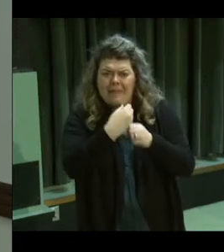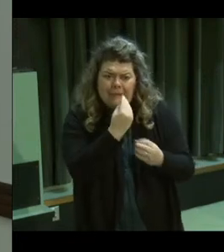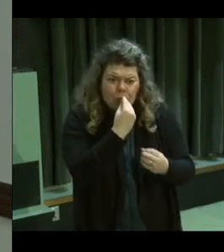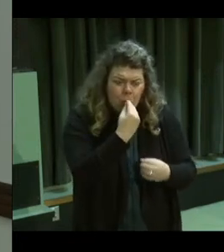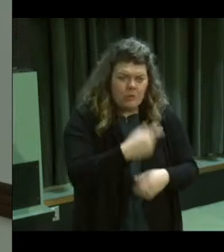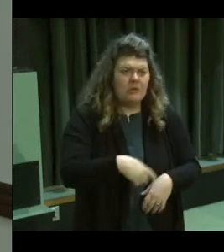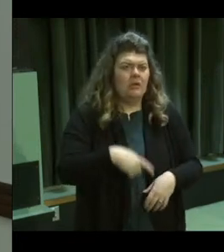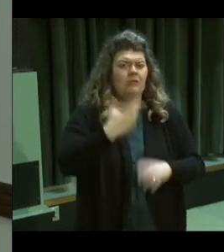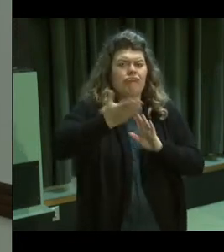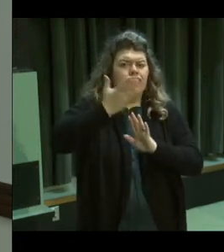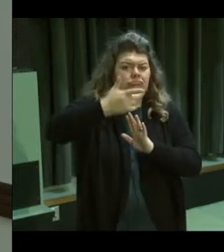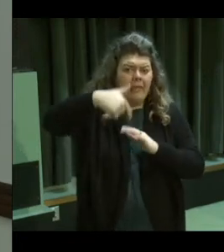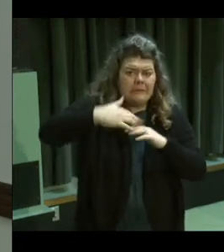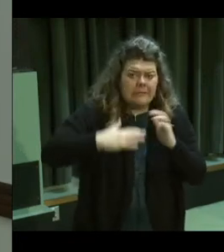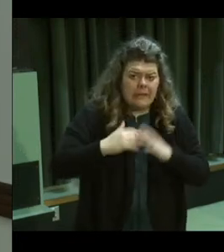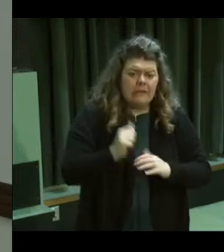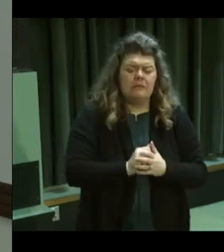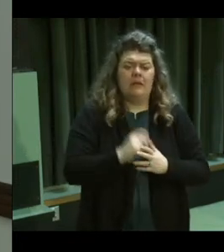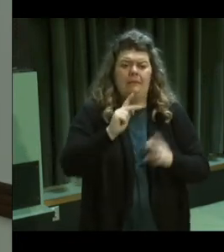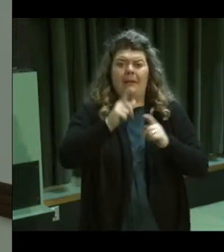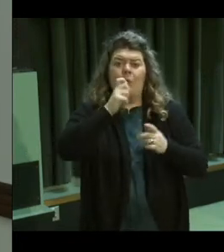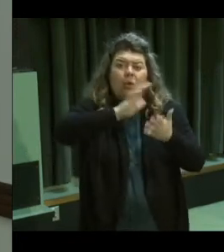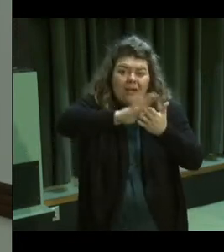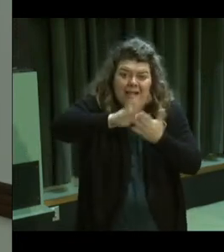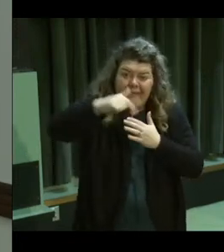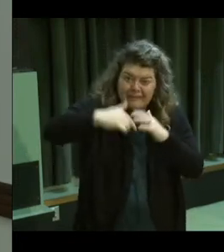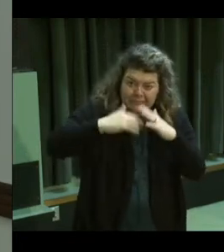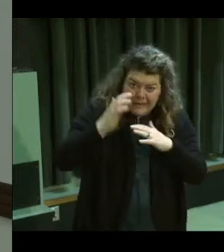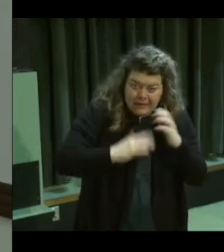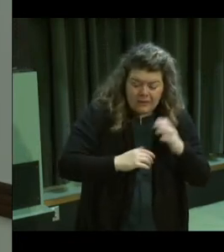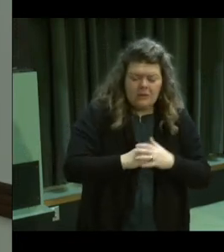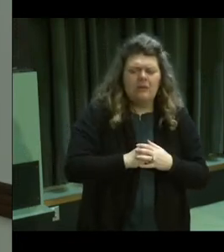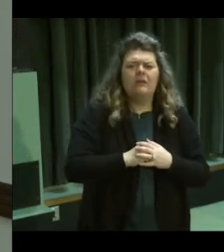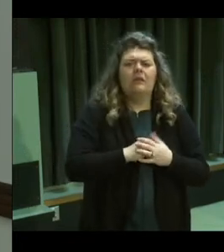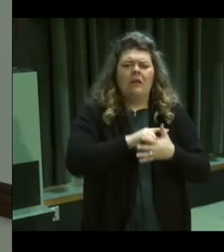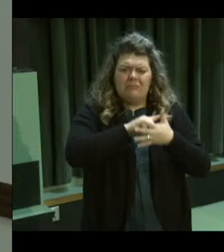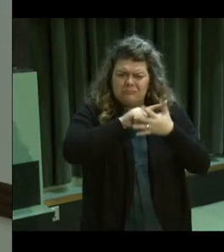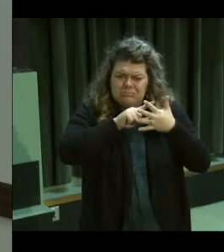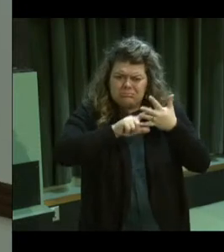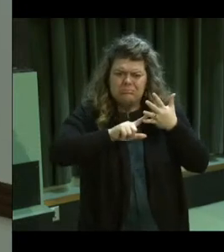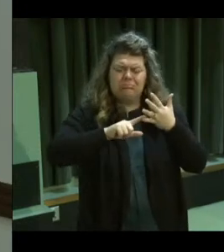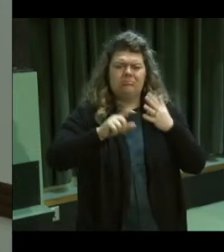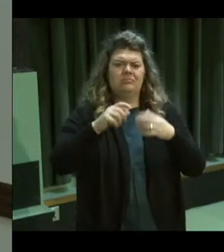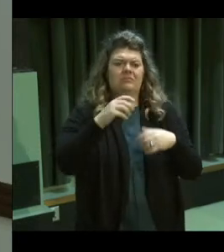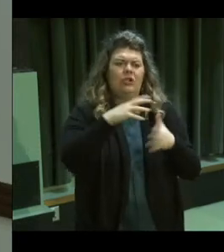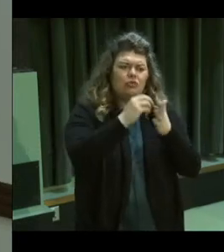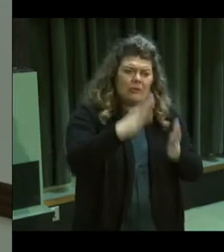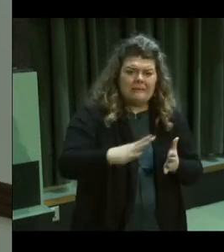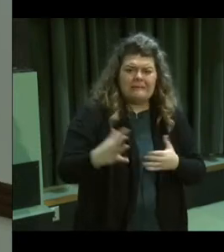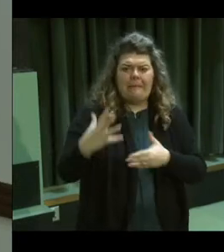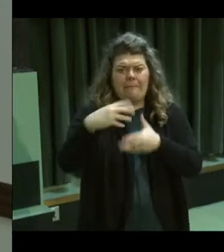the food, the folks who maintain this building, the folks who